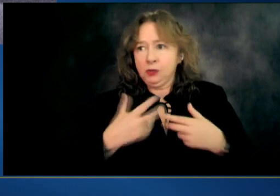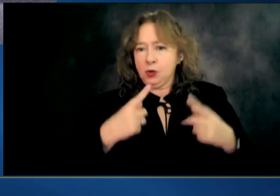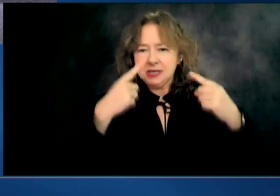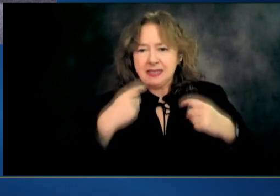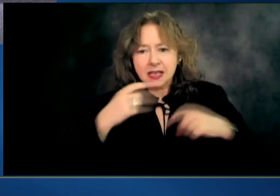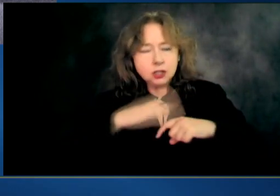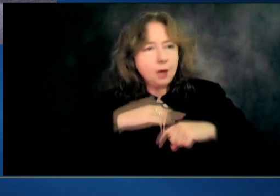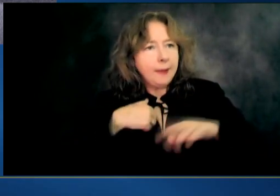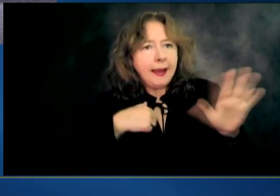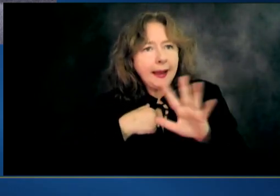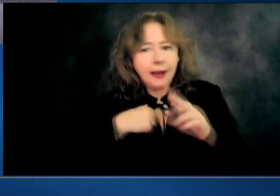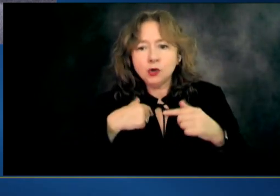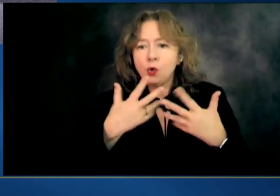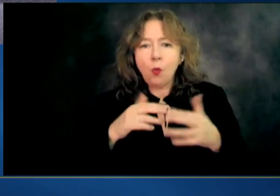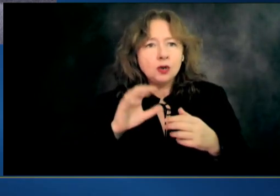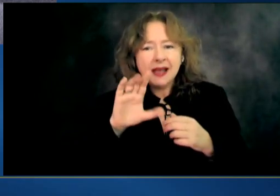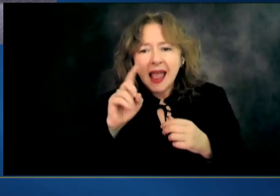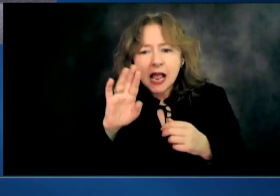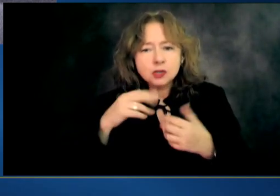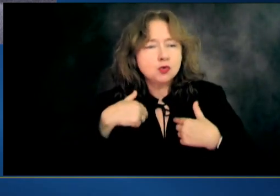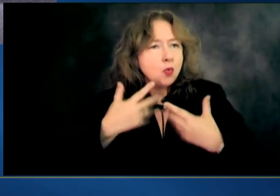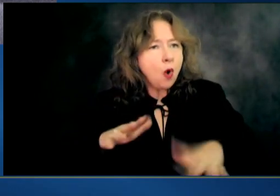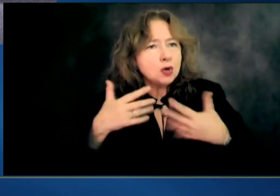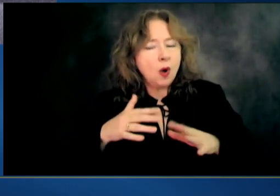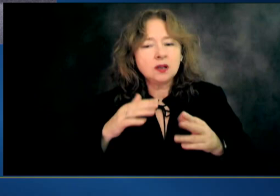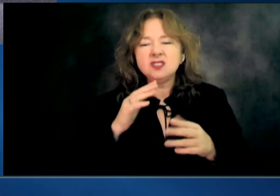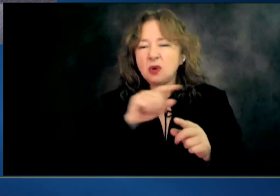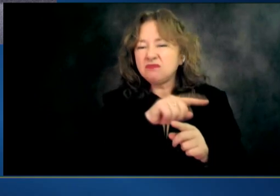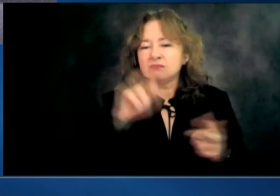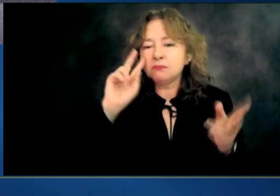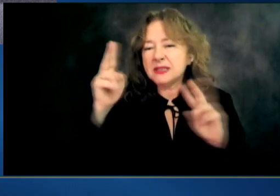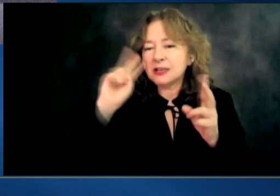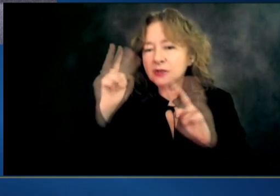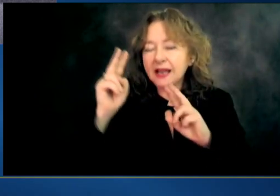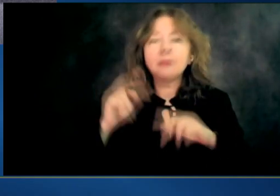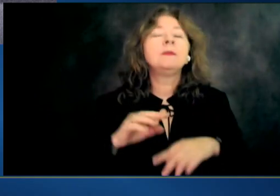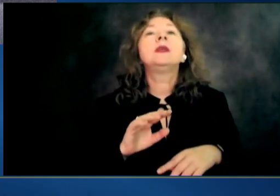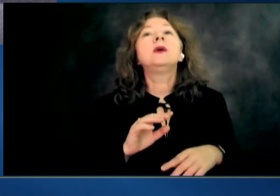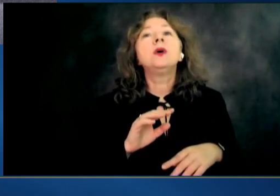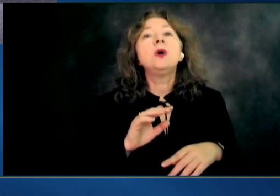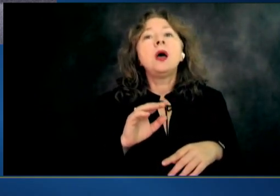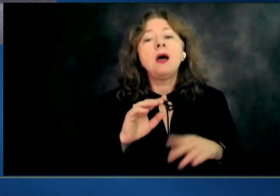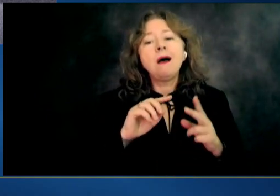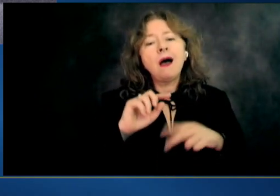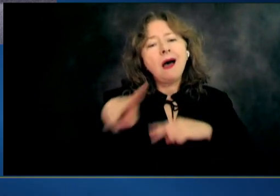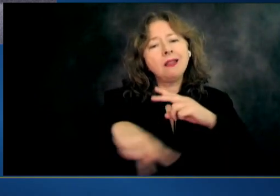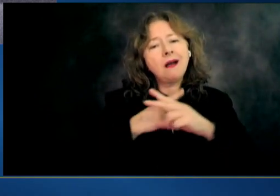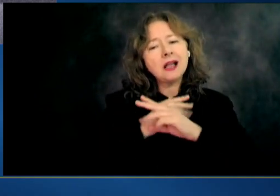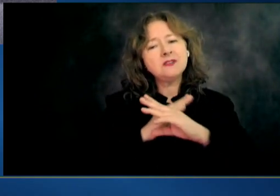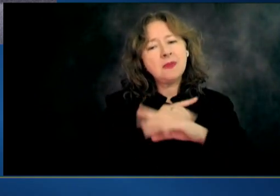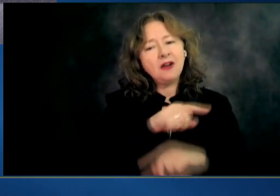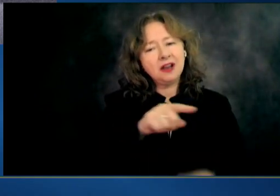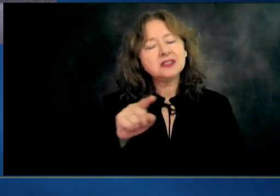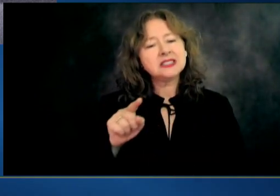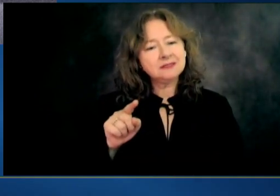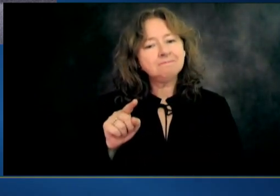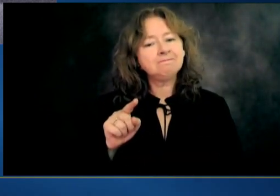had misunderstandings about hydroxyurea. But there were also barriers within the provider community